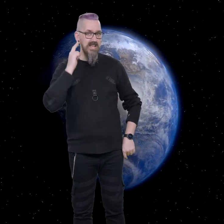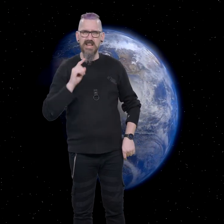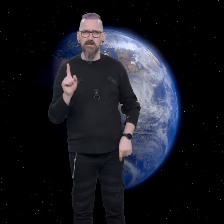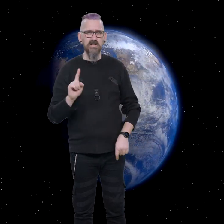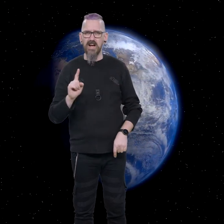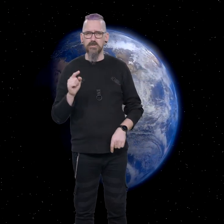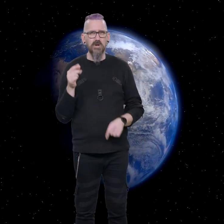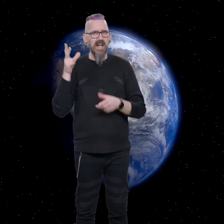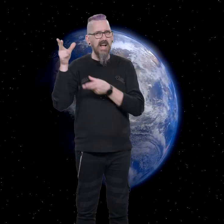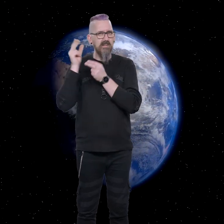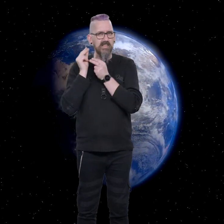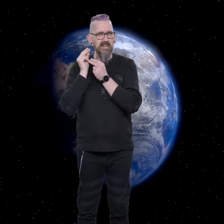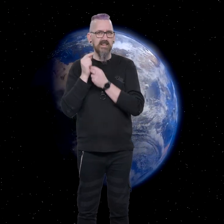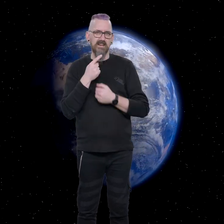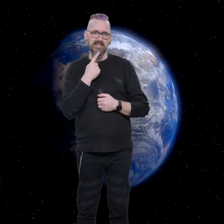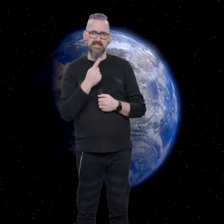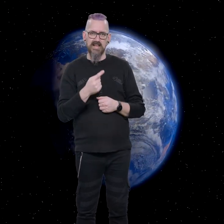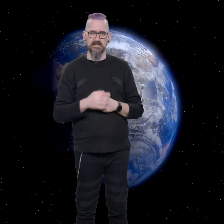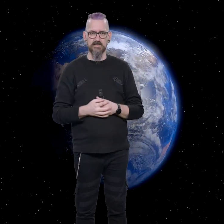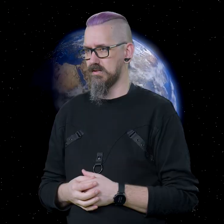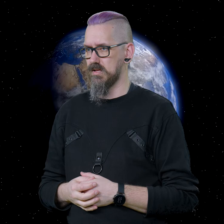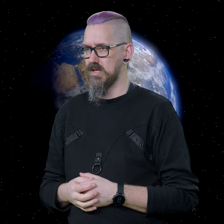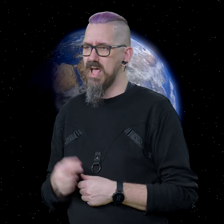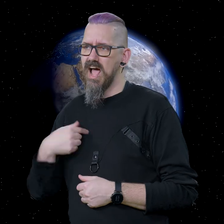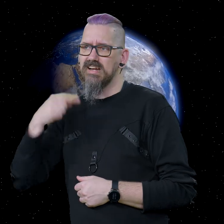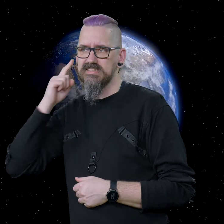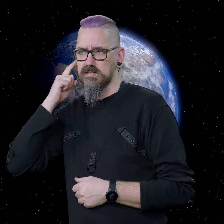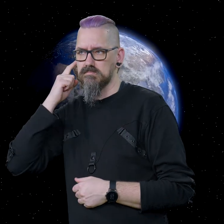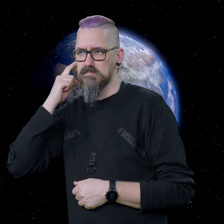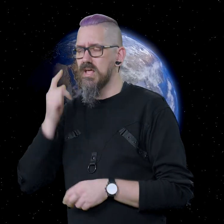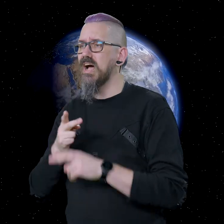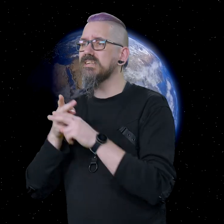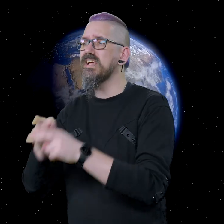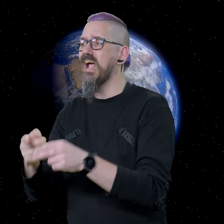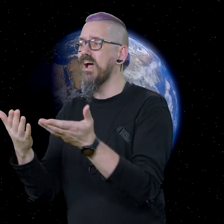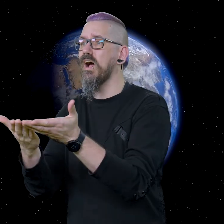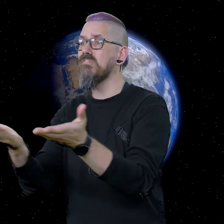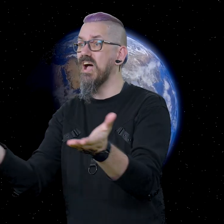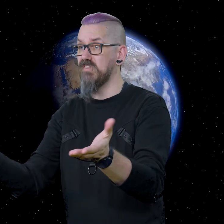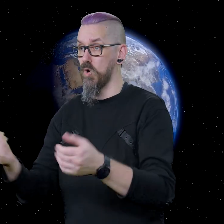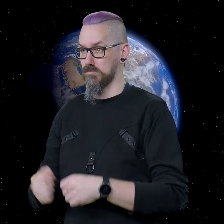Even if I don’t get everything that is said, I listen, I take care of everyone.